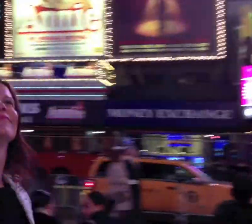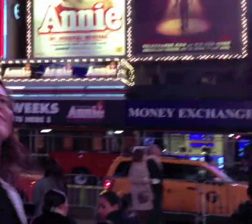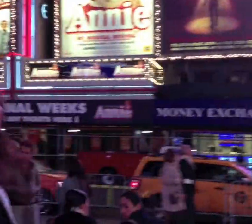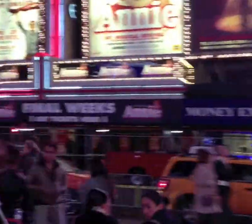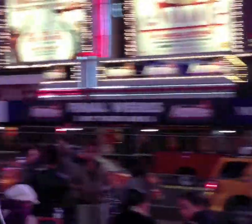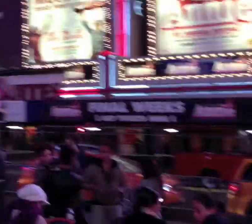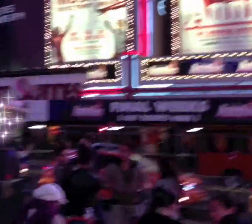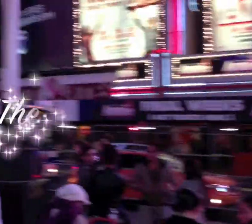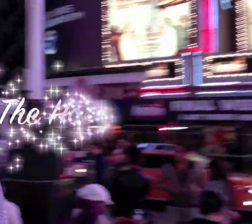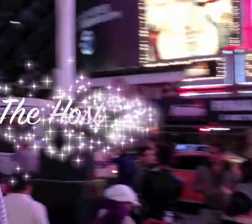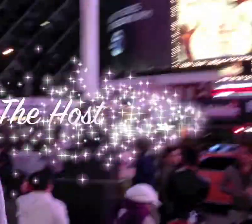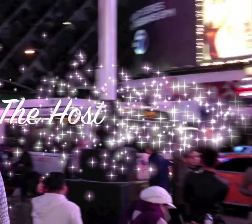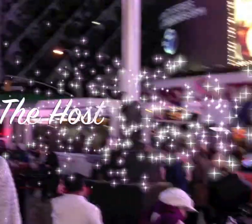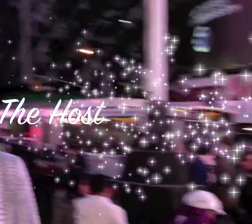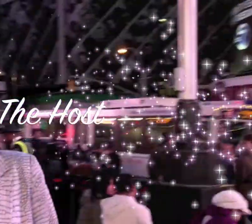Entertainment and more!